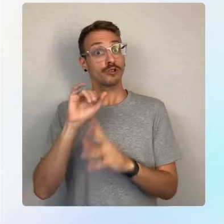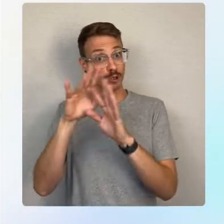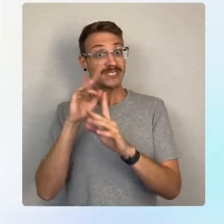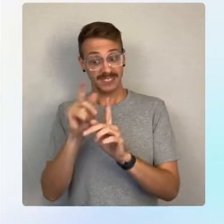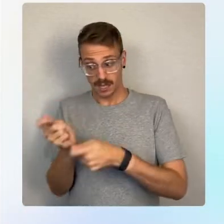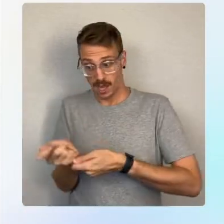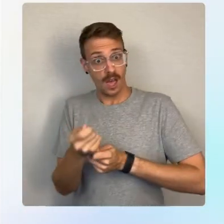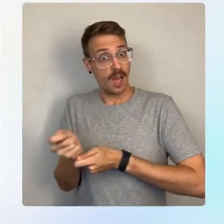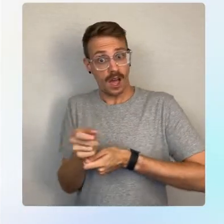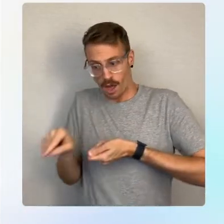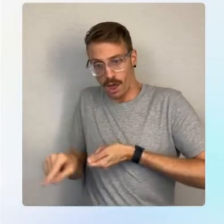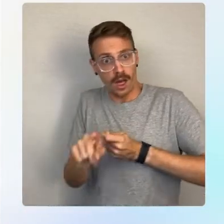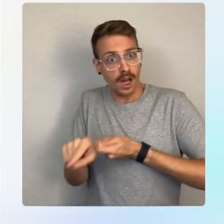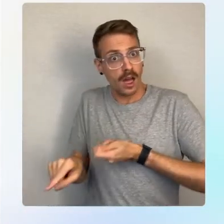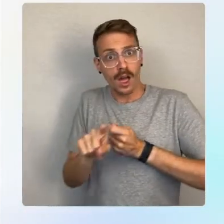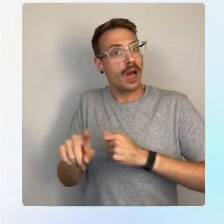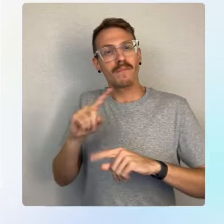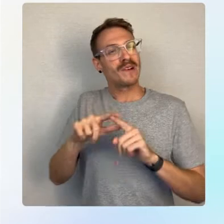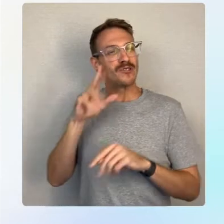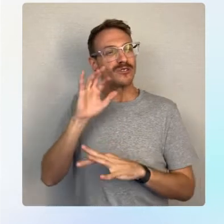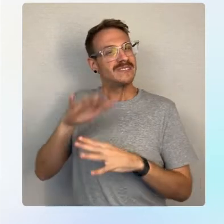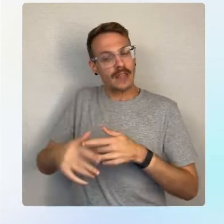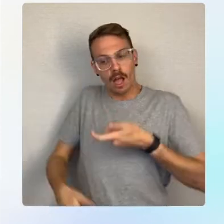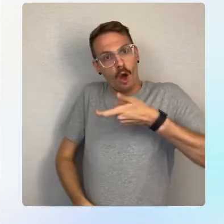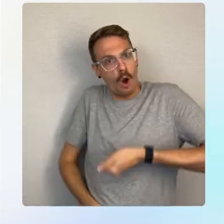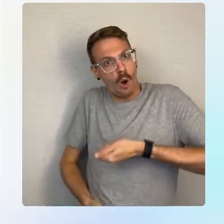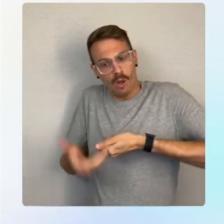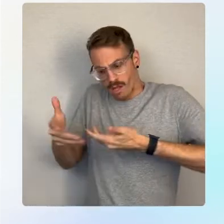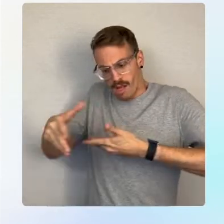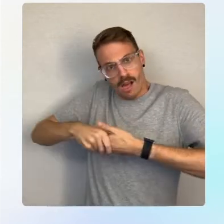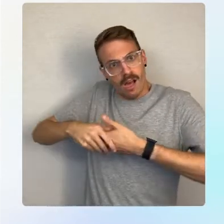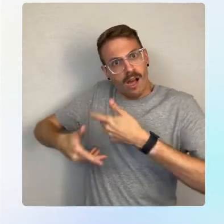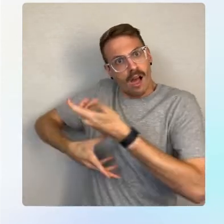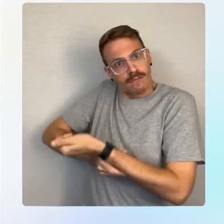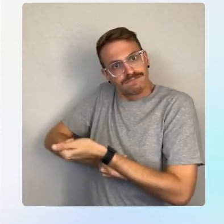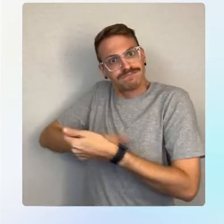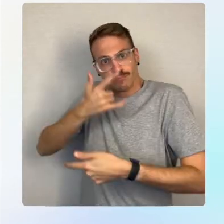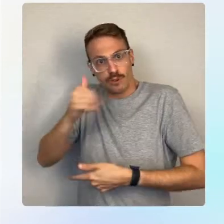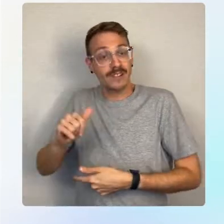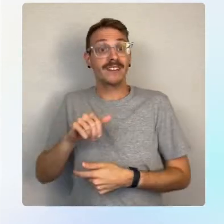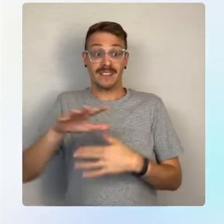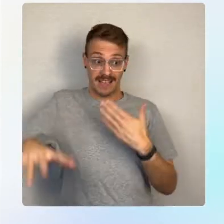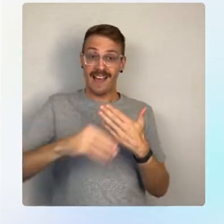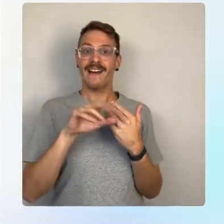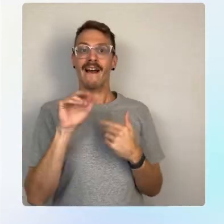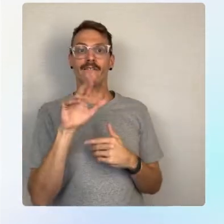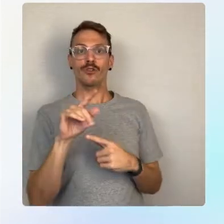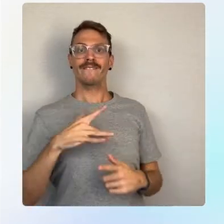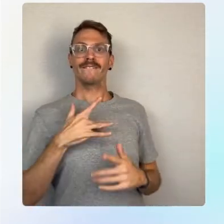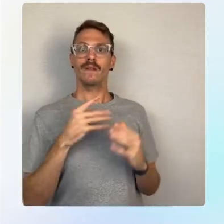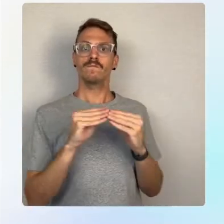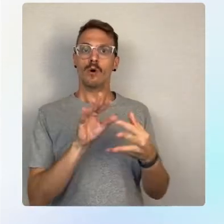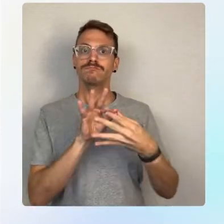but not necessarily get a sense of holding them. Adding Meta avatars made that experience feel more real